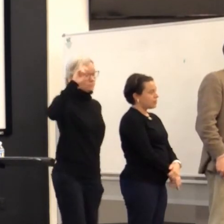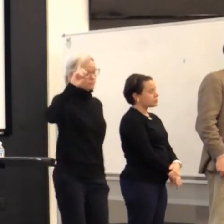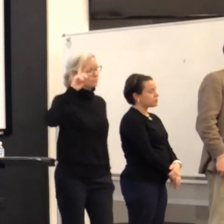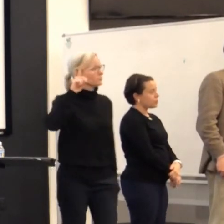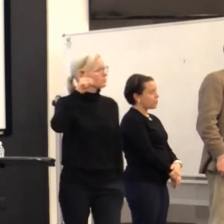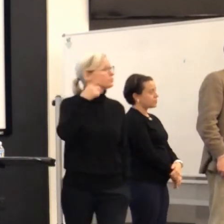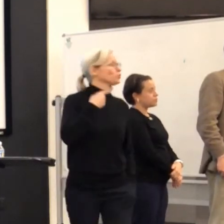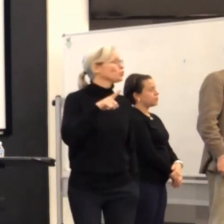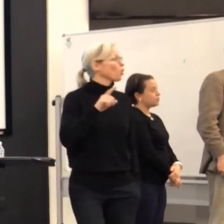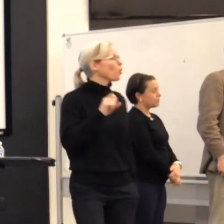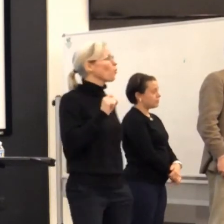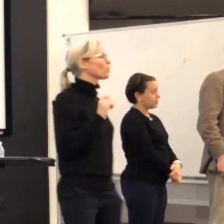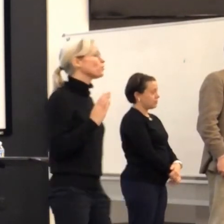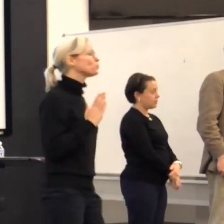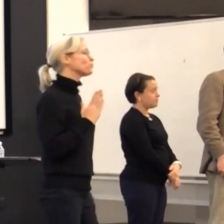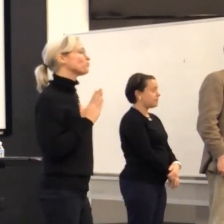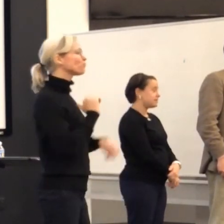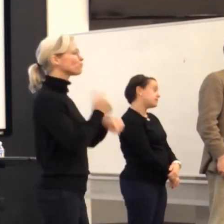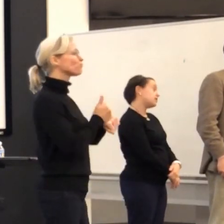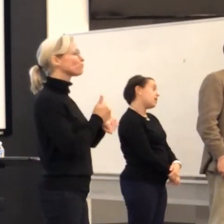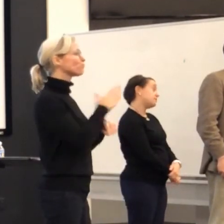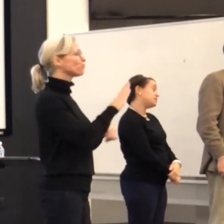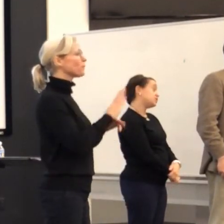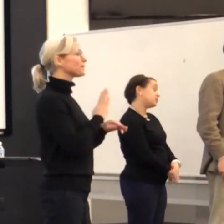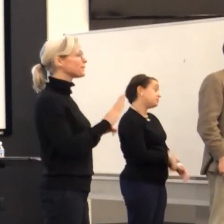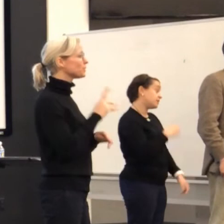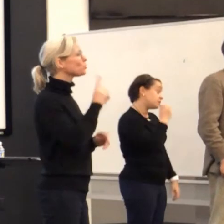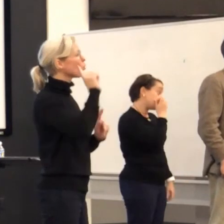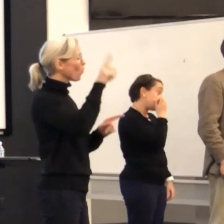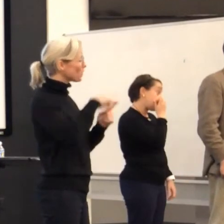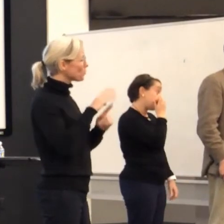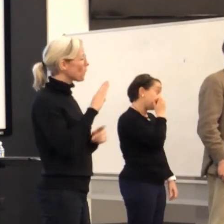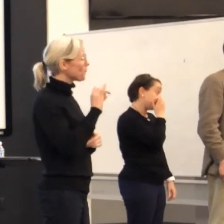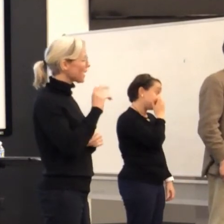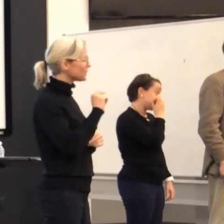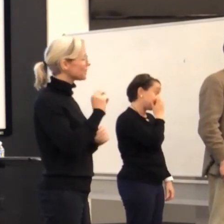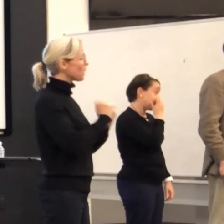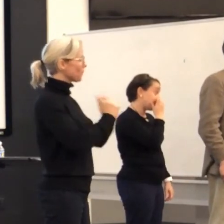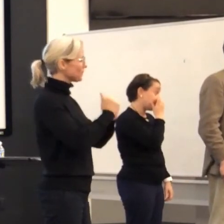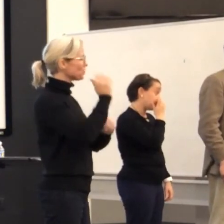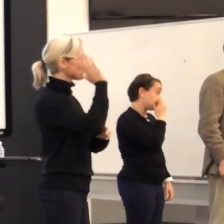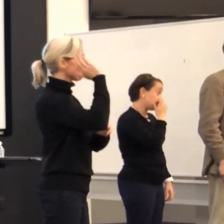and also went to the license competition pitch and presented there.